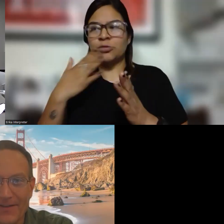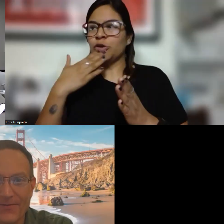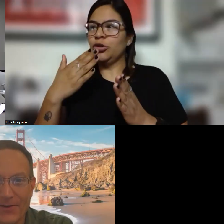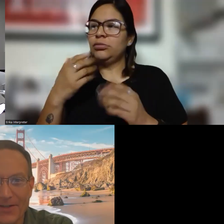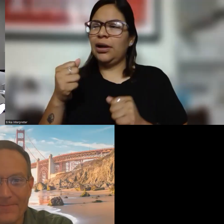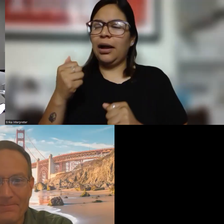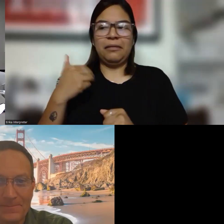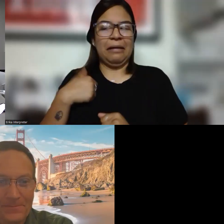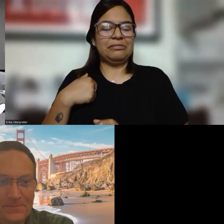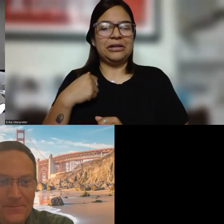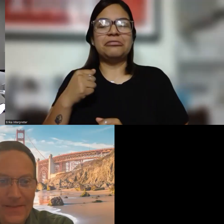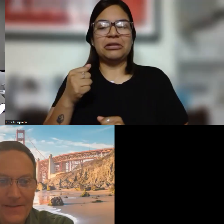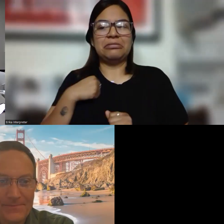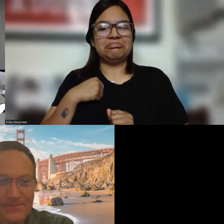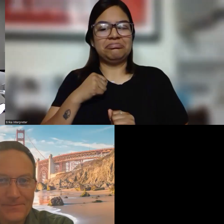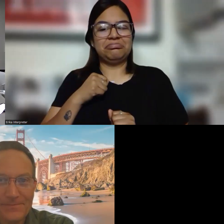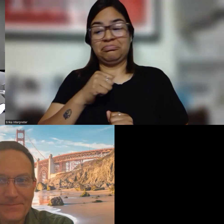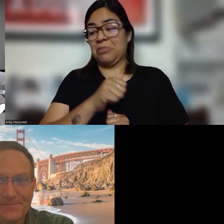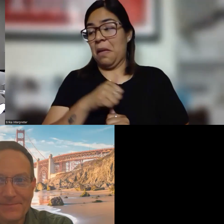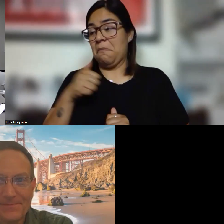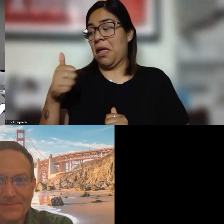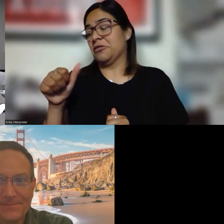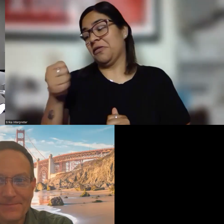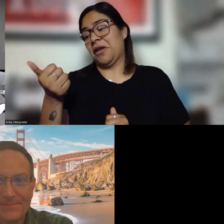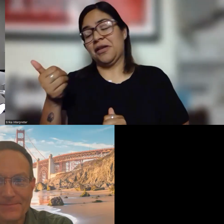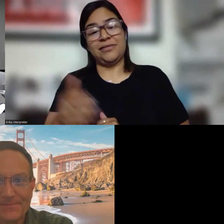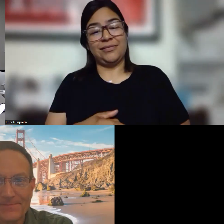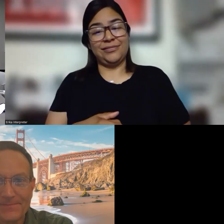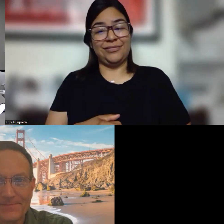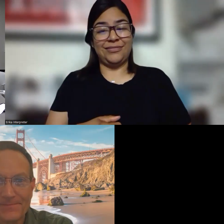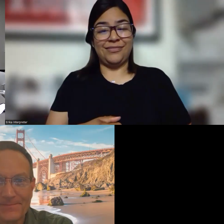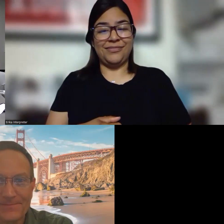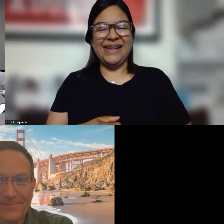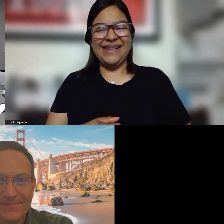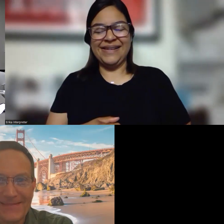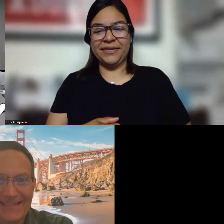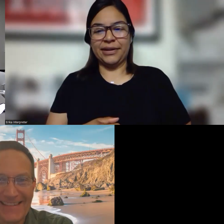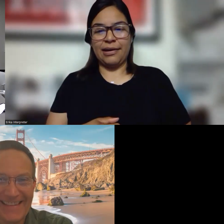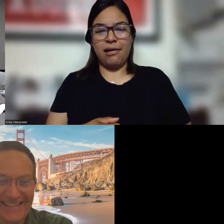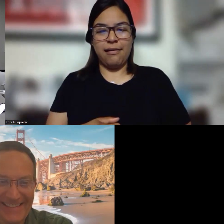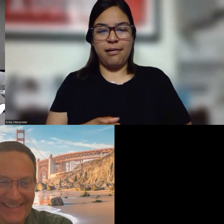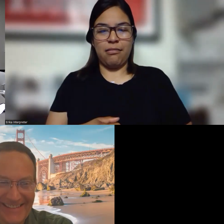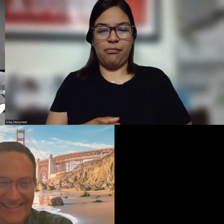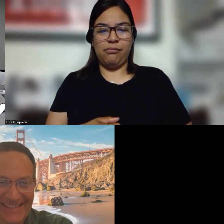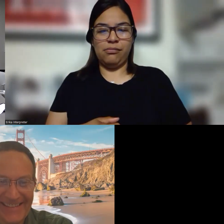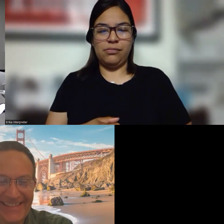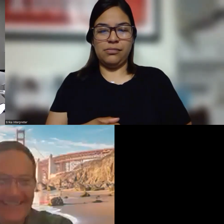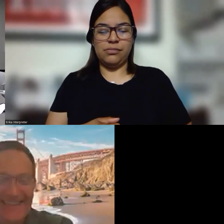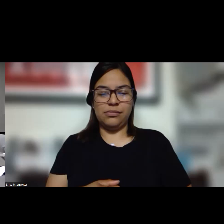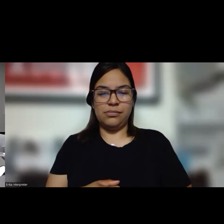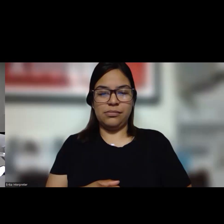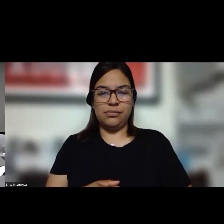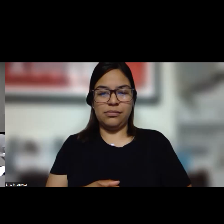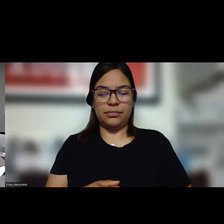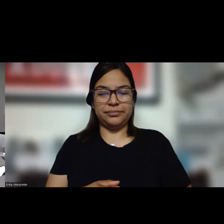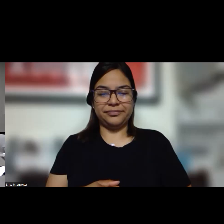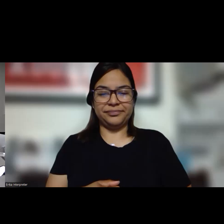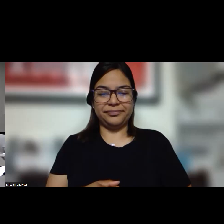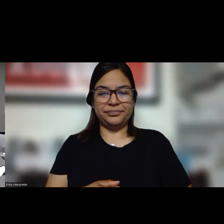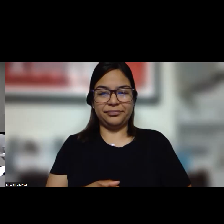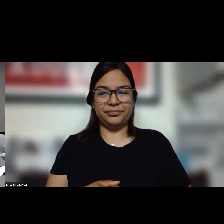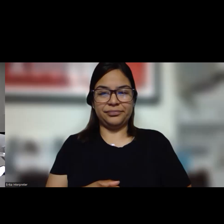have our time oh sorry Michael you missed out um thanks Mark um so always a problem going first you